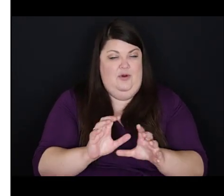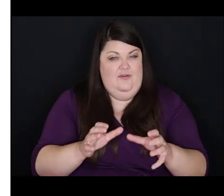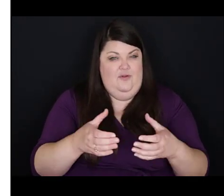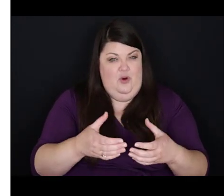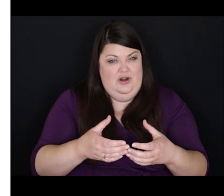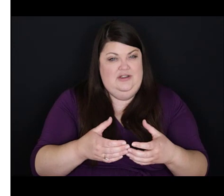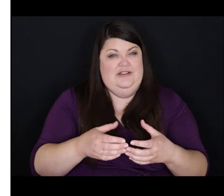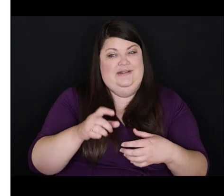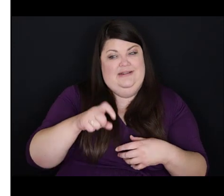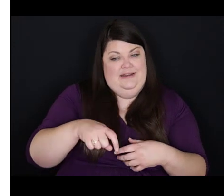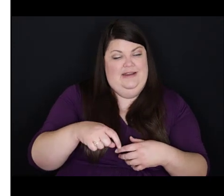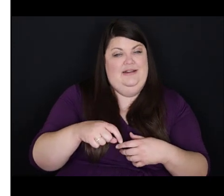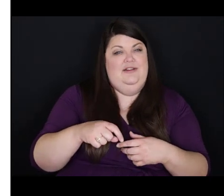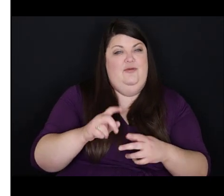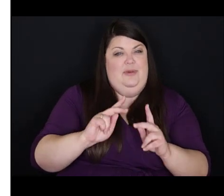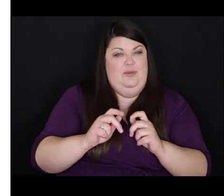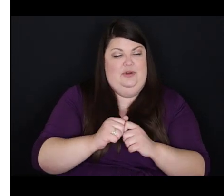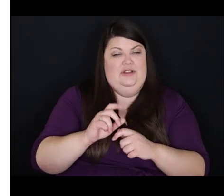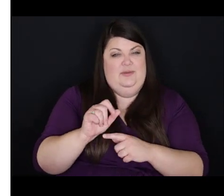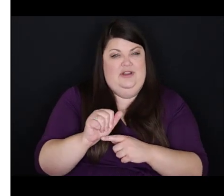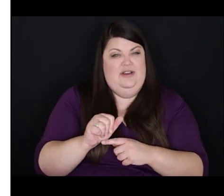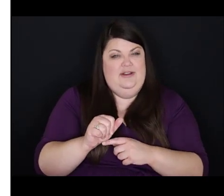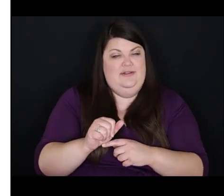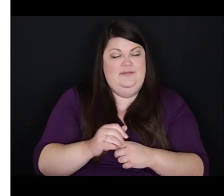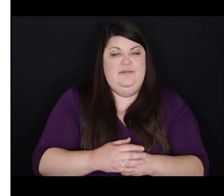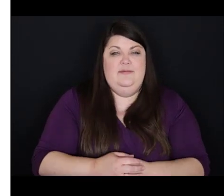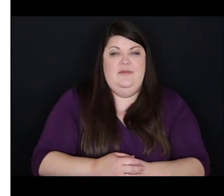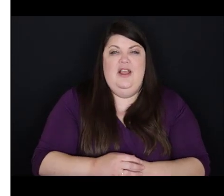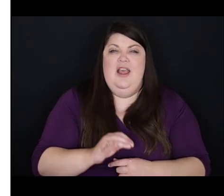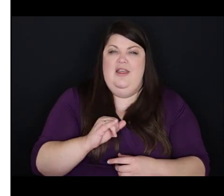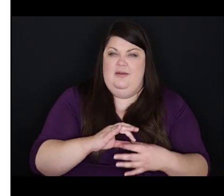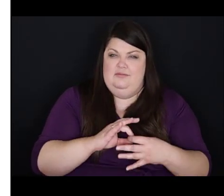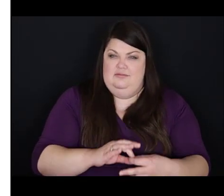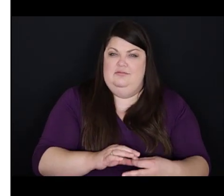which comes from the amendments to the Rehabilitation Act within WIOA.